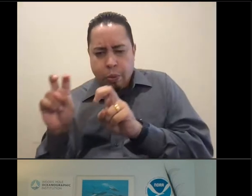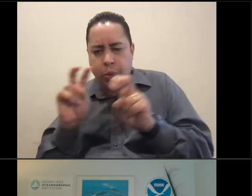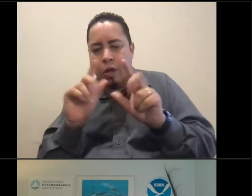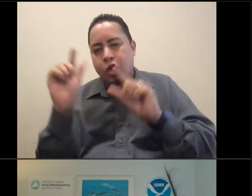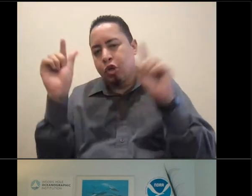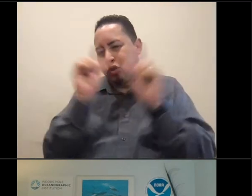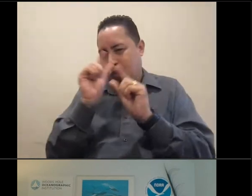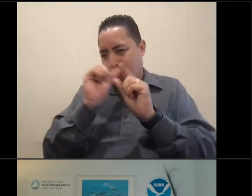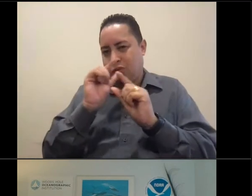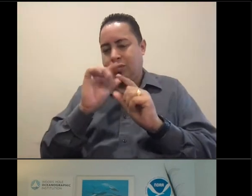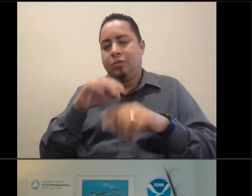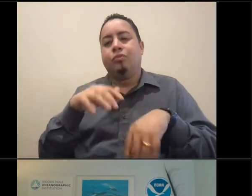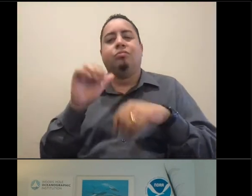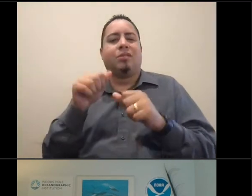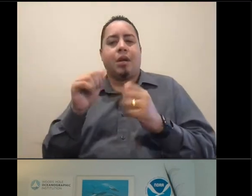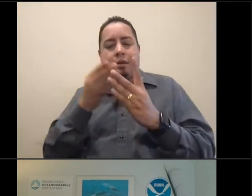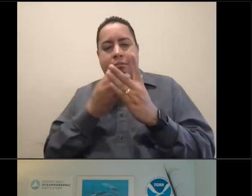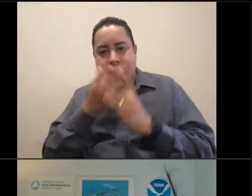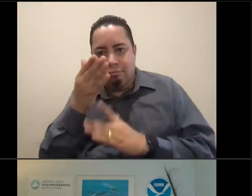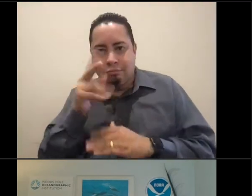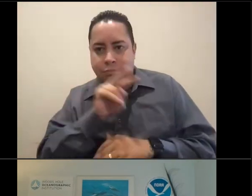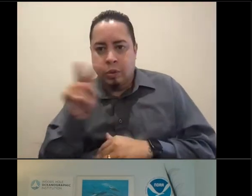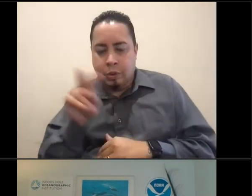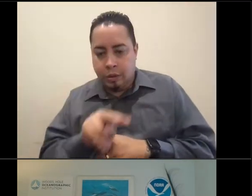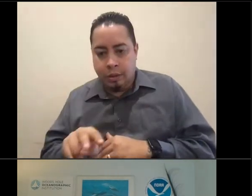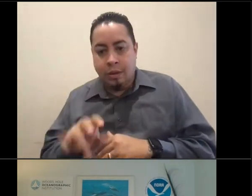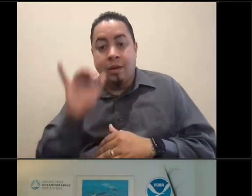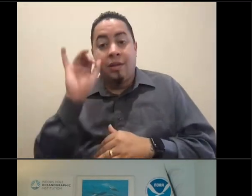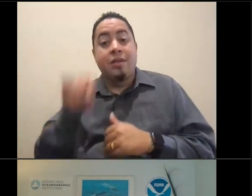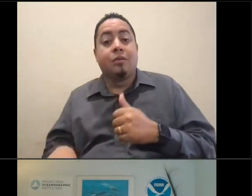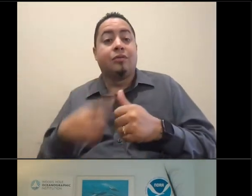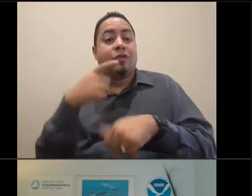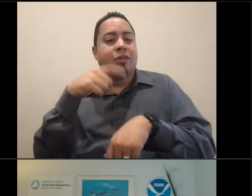and look at some of the different ones. That's the time I've seen, what did you call yours?